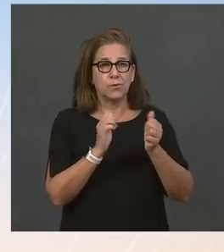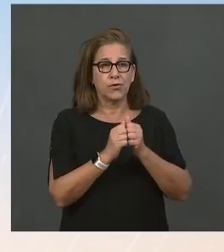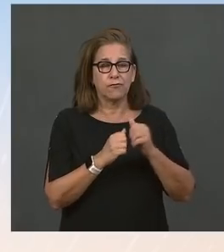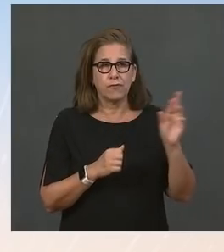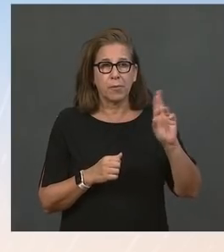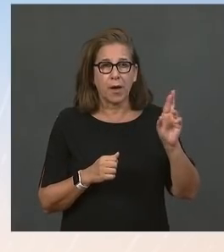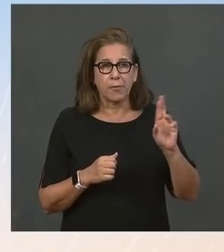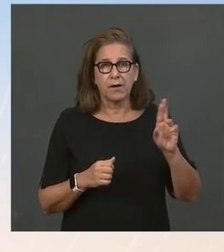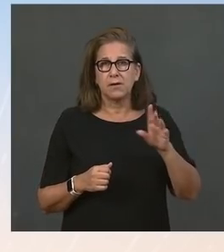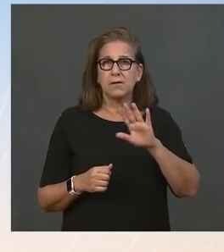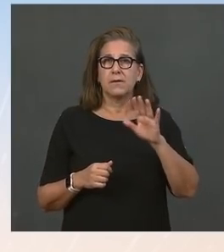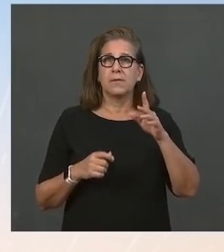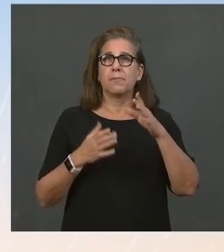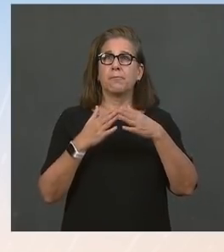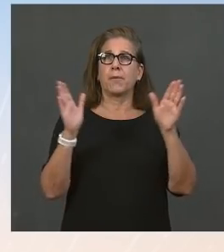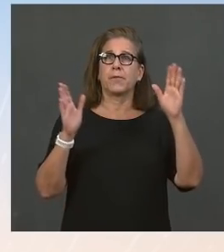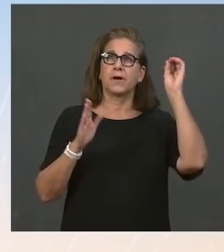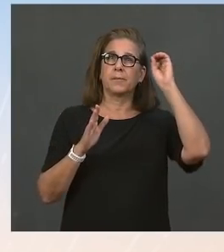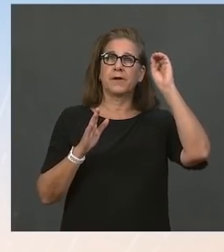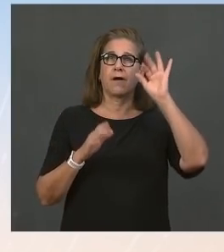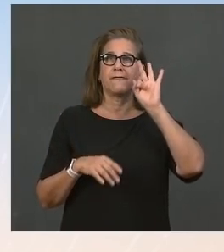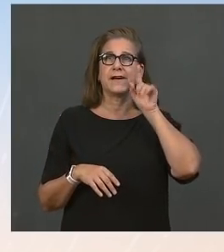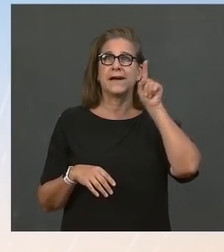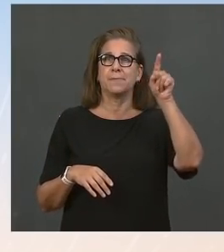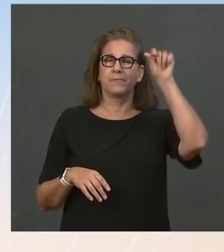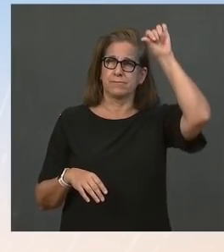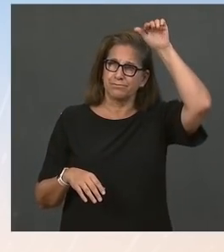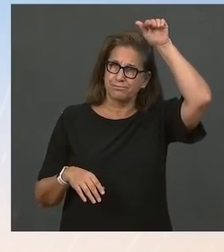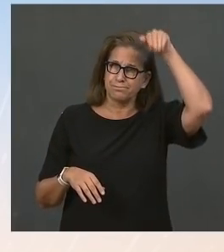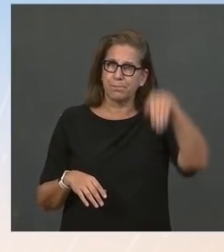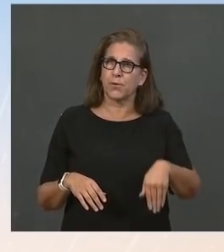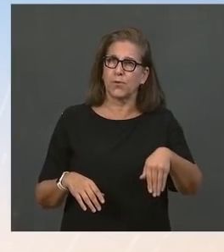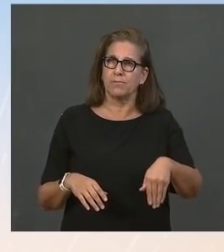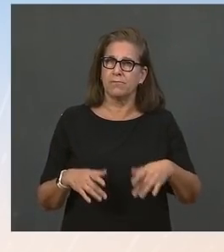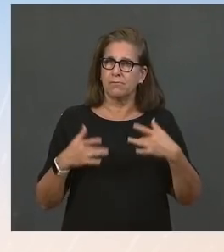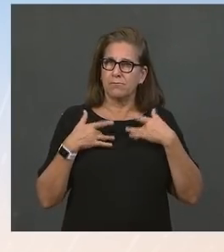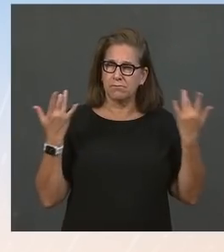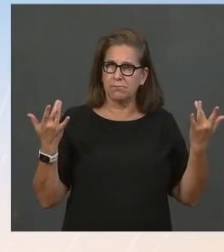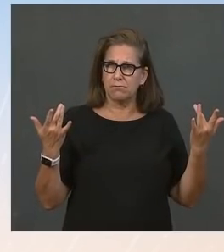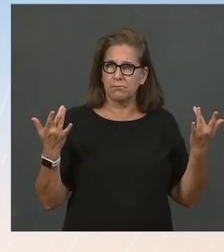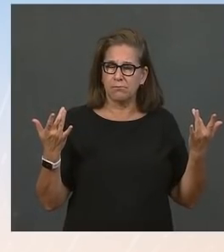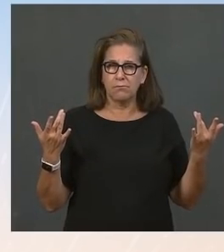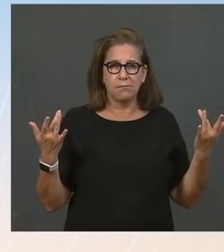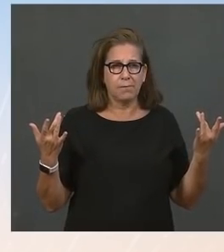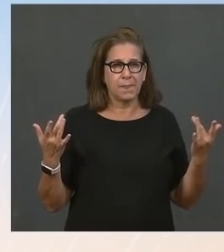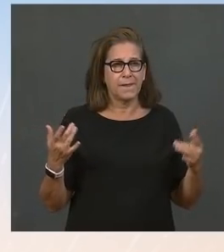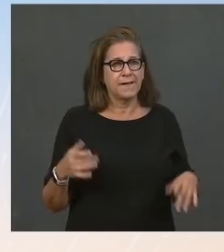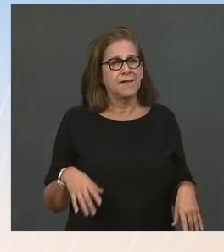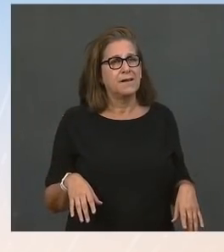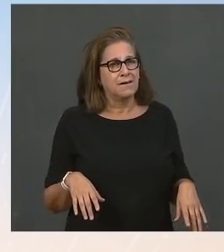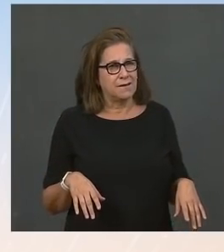Ms. Psaki: Well, a lot of people in this room work for organizations that have done polls, and there's a lot of underlying data in them. And sometimes it differs.